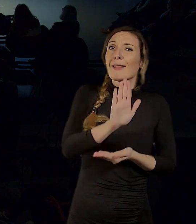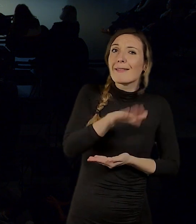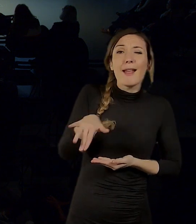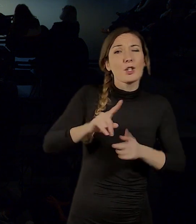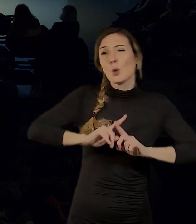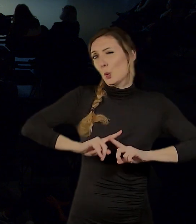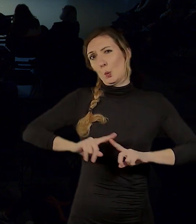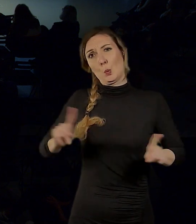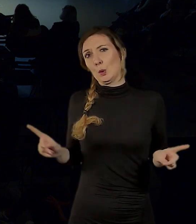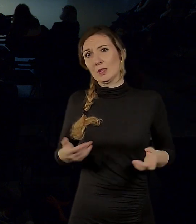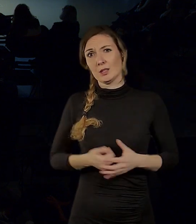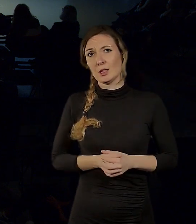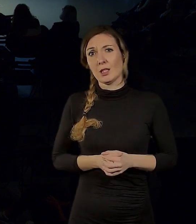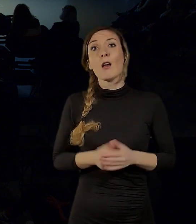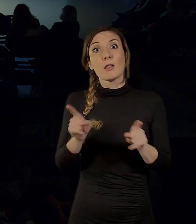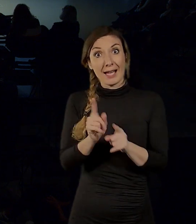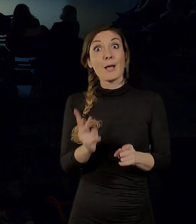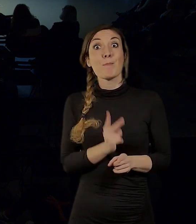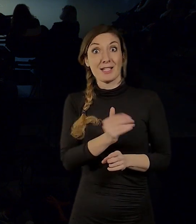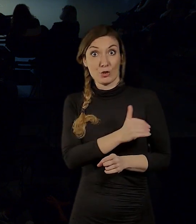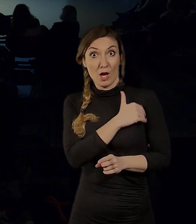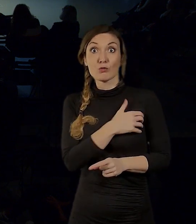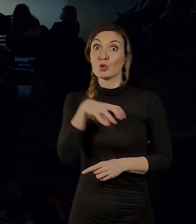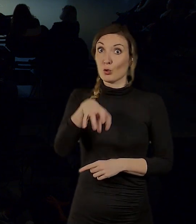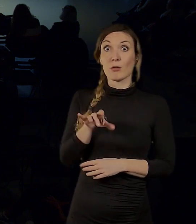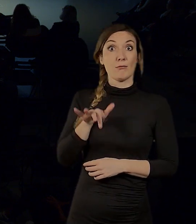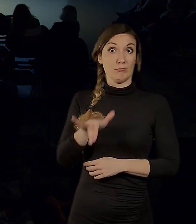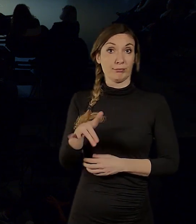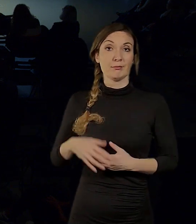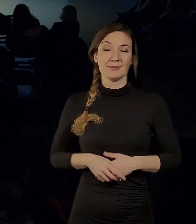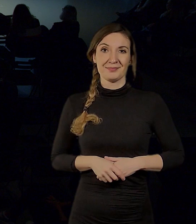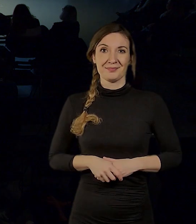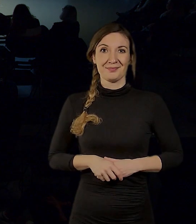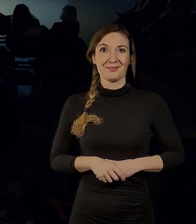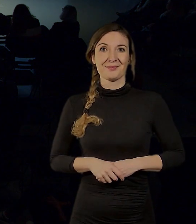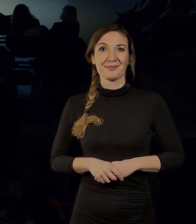And I think that it's really a project in which every thought was given to whether